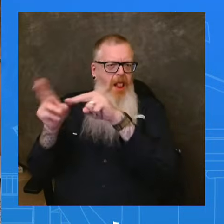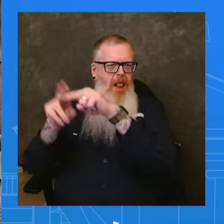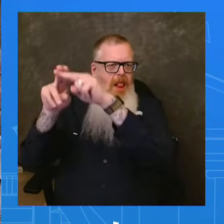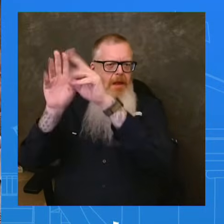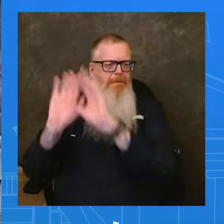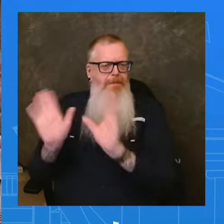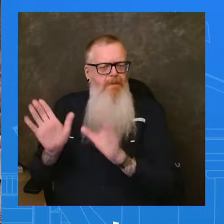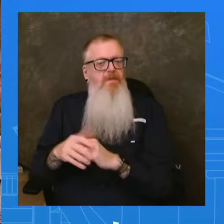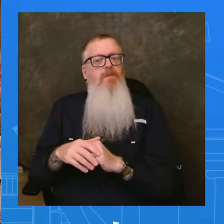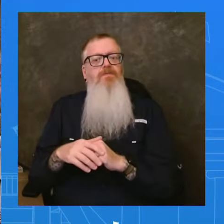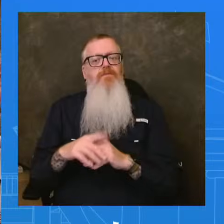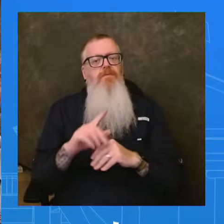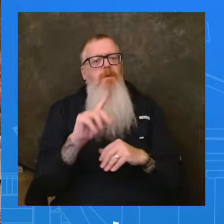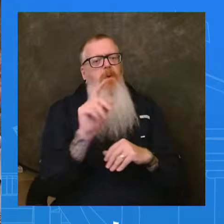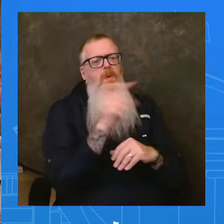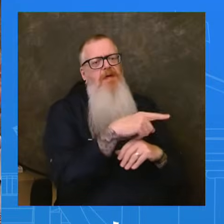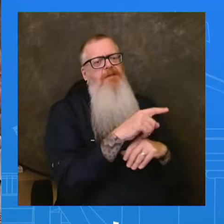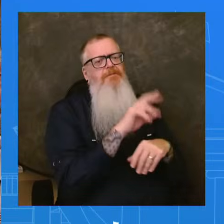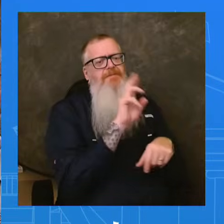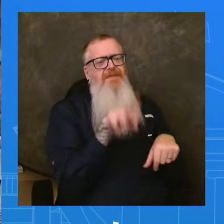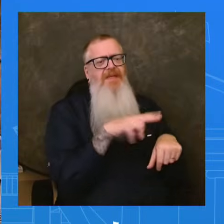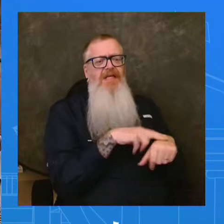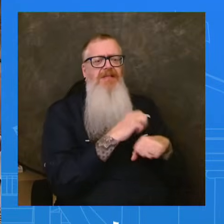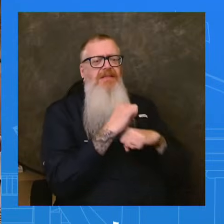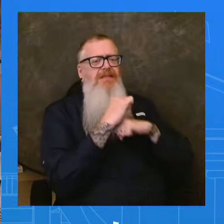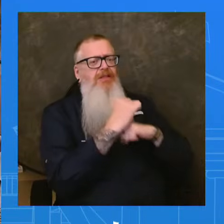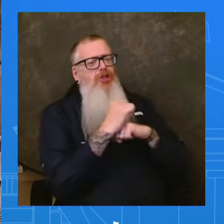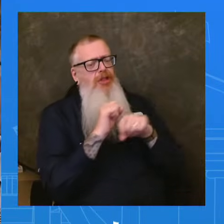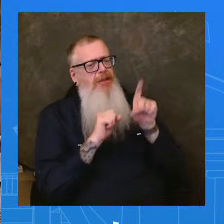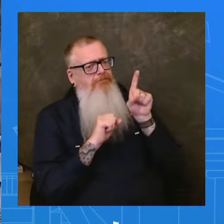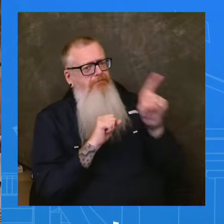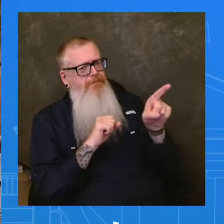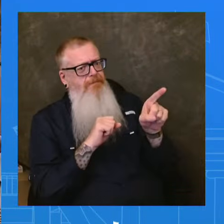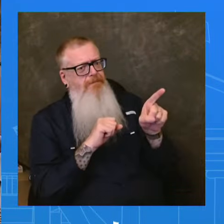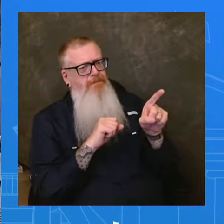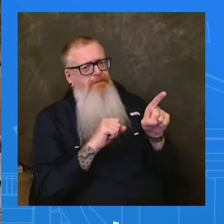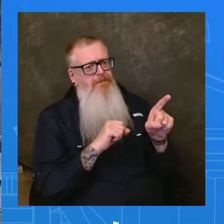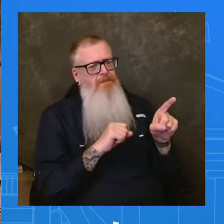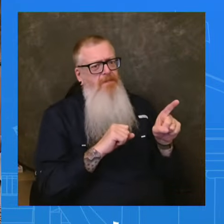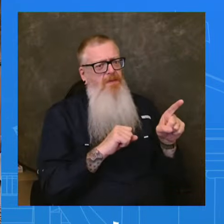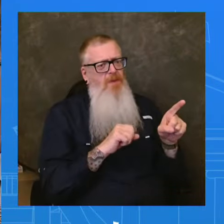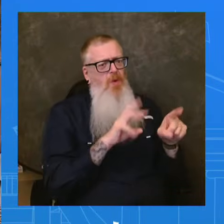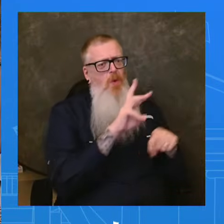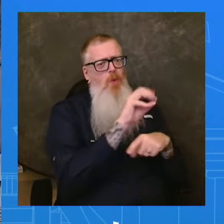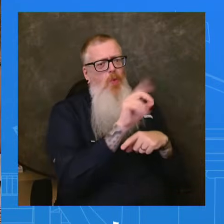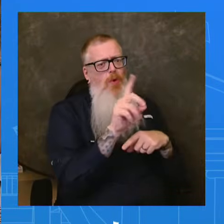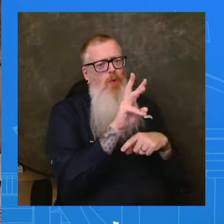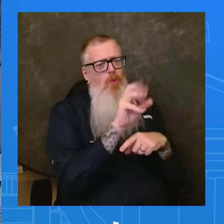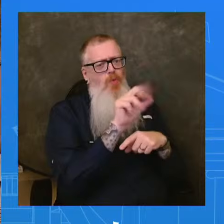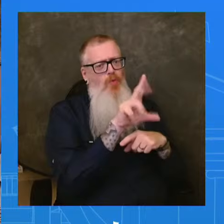according to intelligence reports, White House officials here believed that there was as much of a 50 percent chance